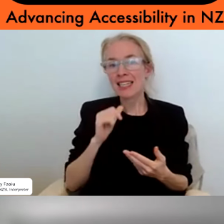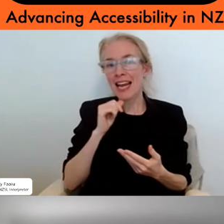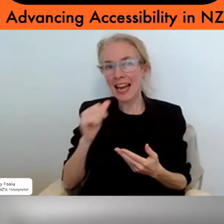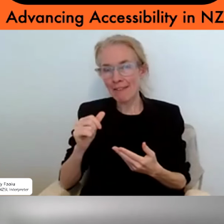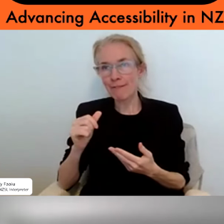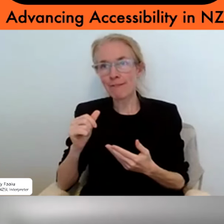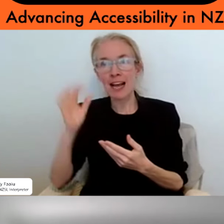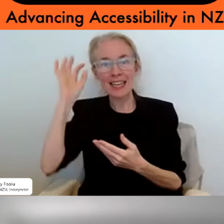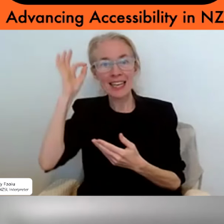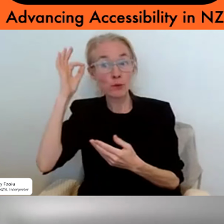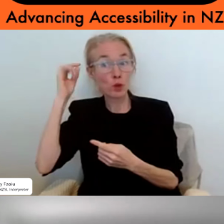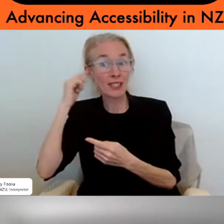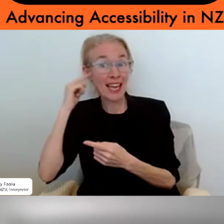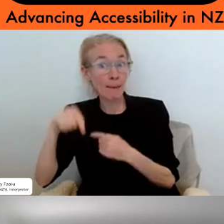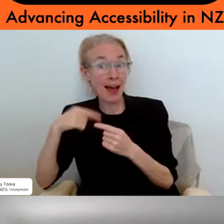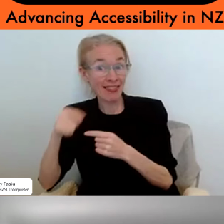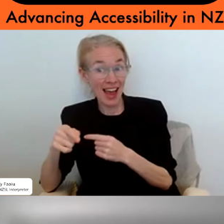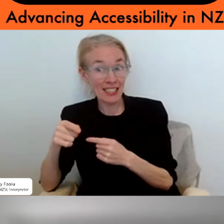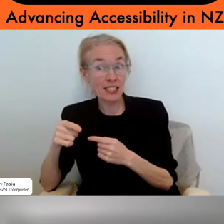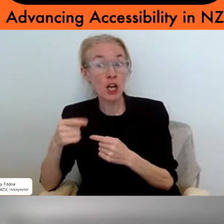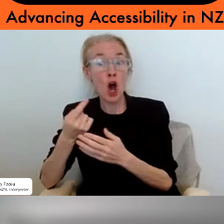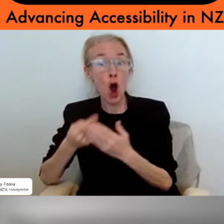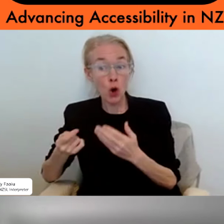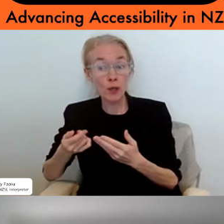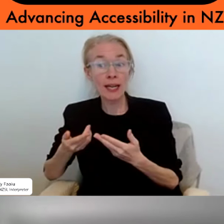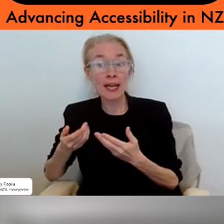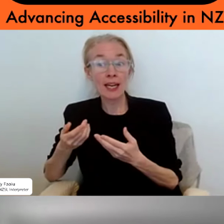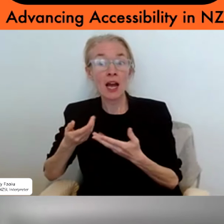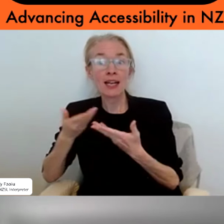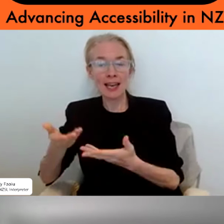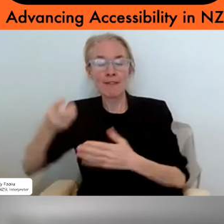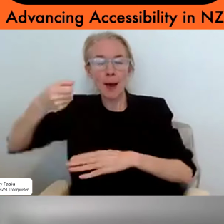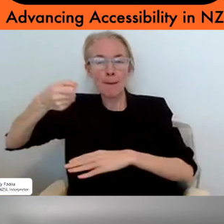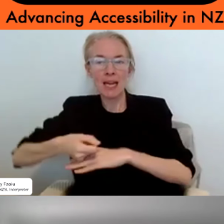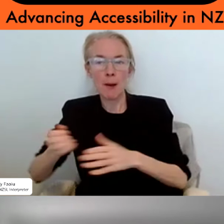changes, as your needs change. So I think that's a major and,